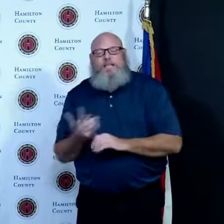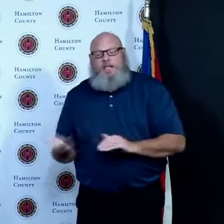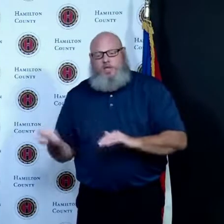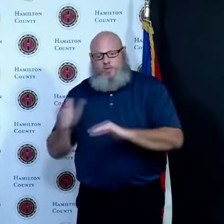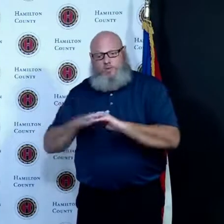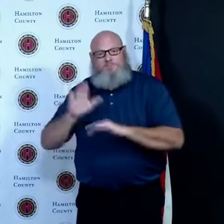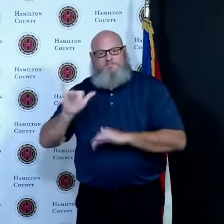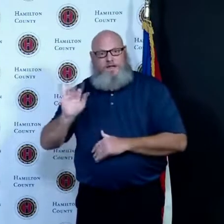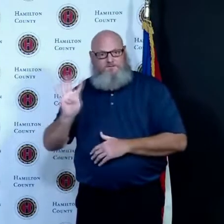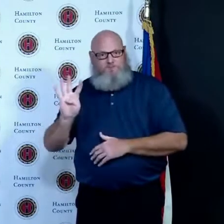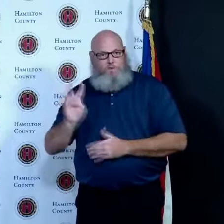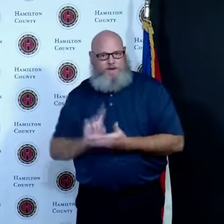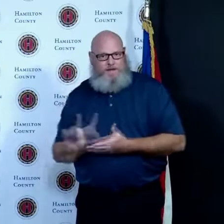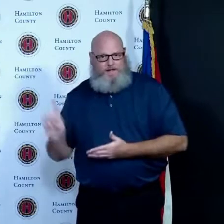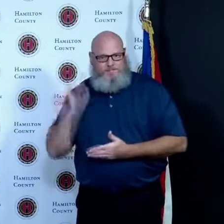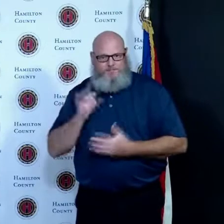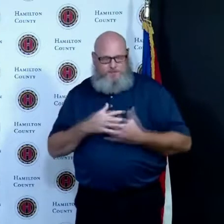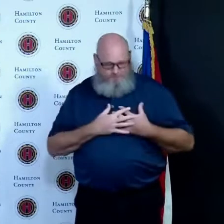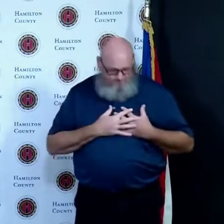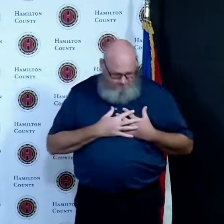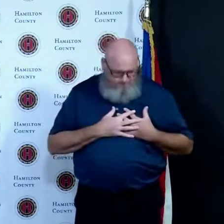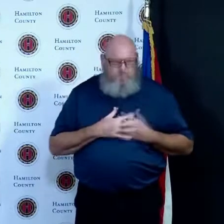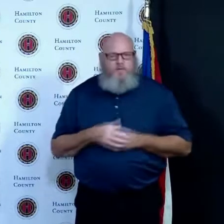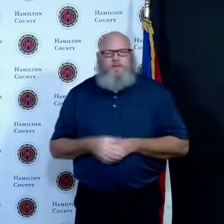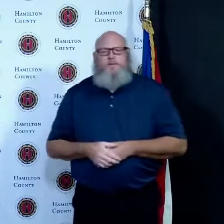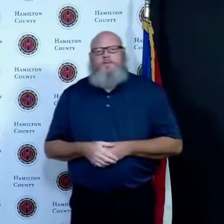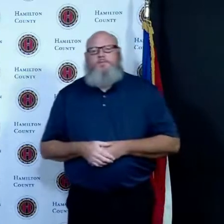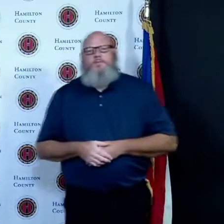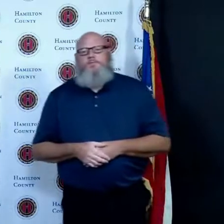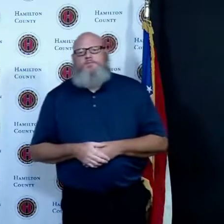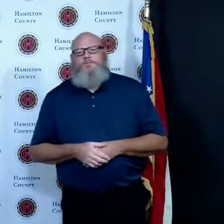County with us as always and Nick Crossley is here from the emerging